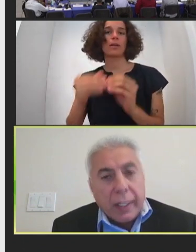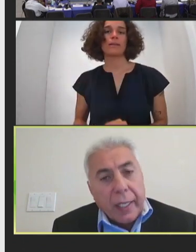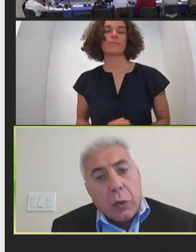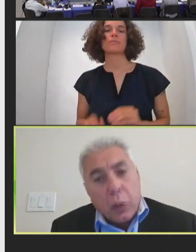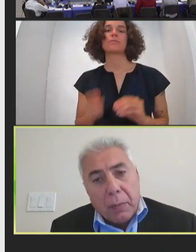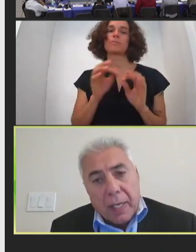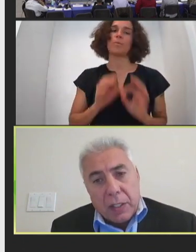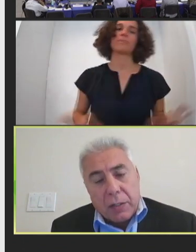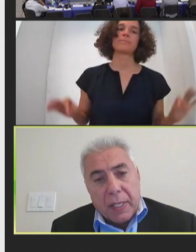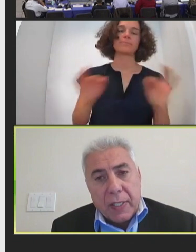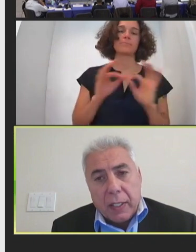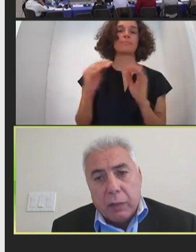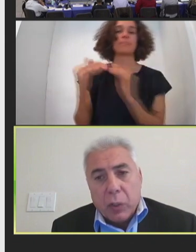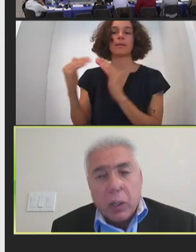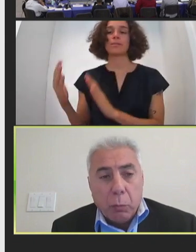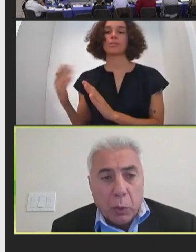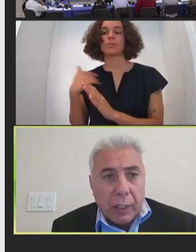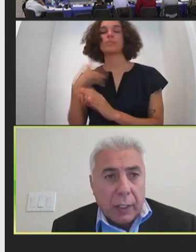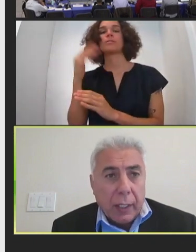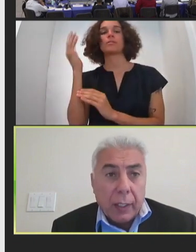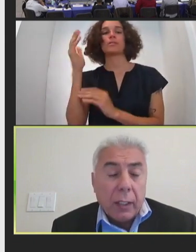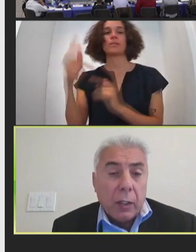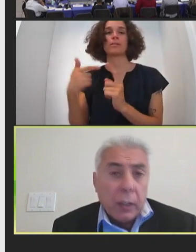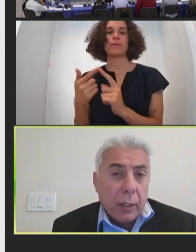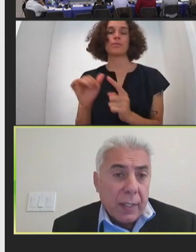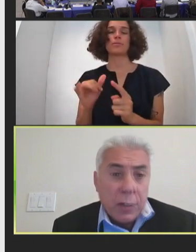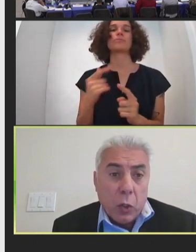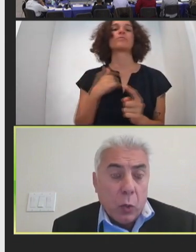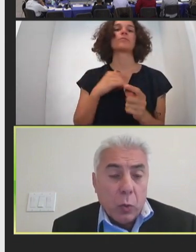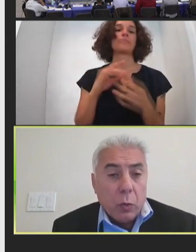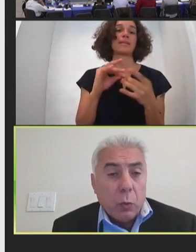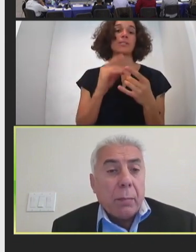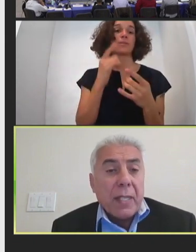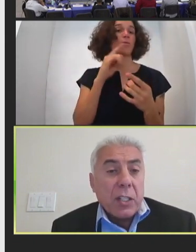tailor your message basically for the community. And then you -- there is no one message that